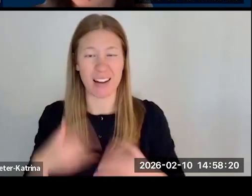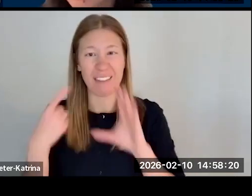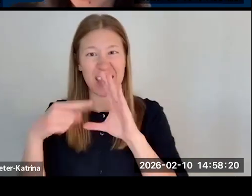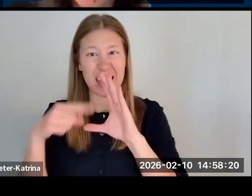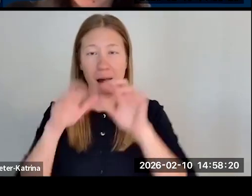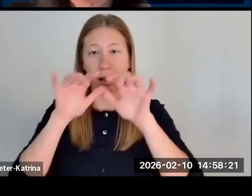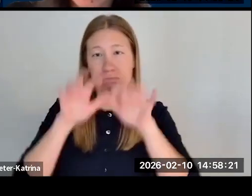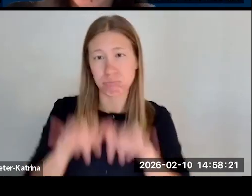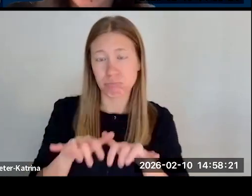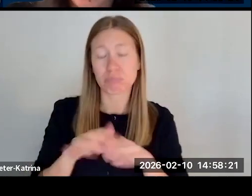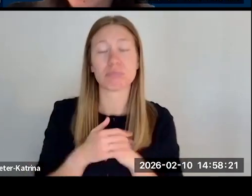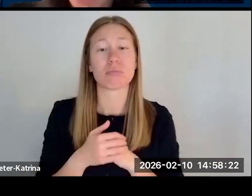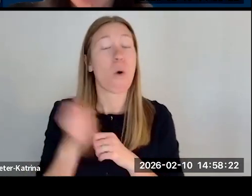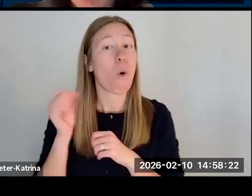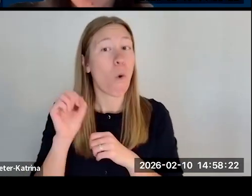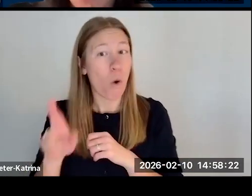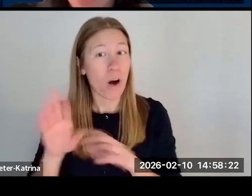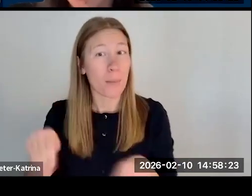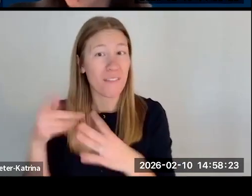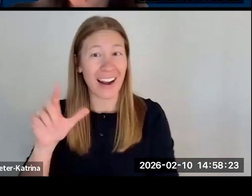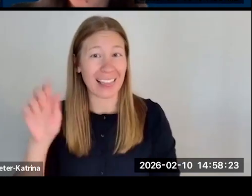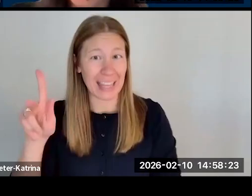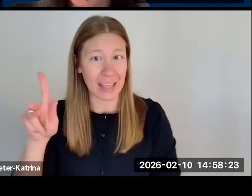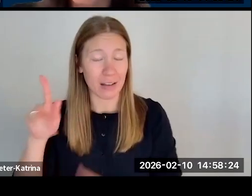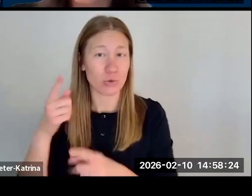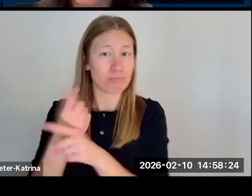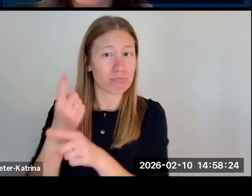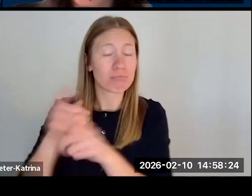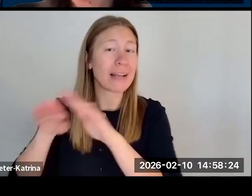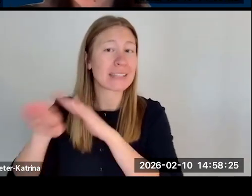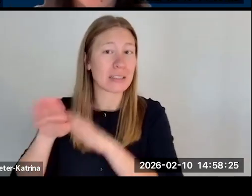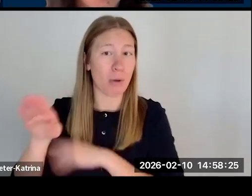or link to an accessible webpage that has all of the event info as well.